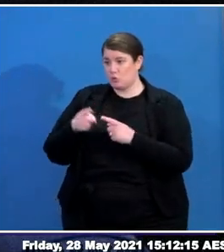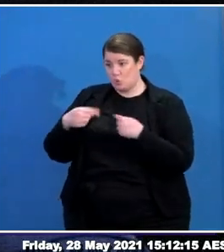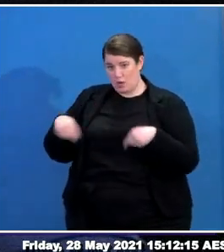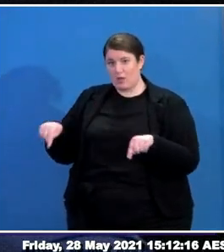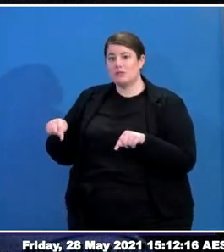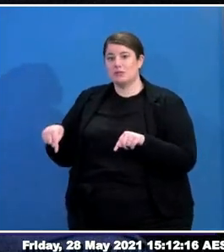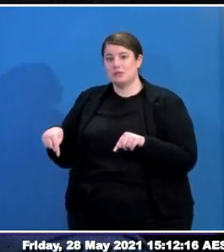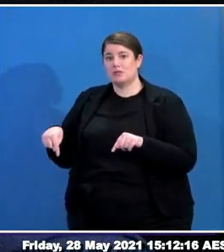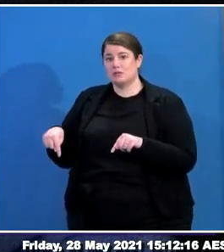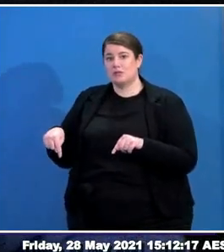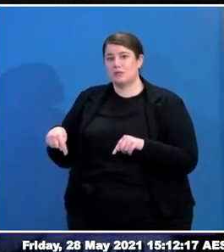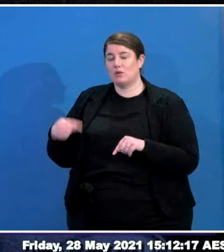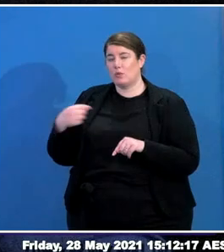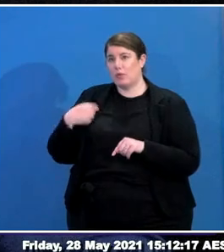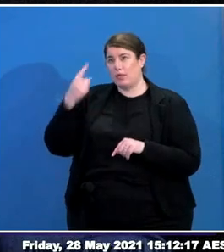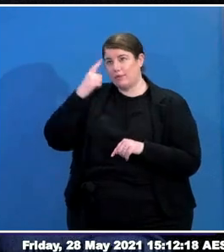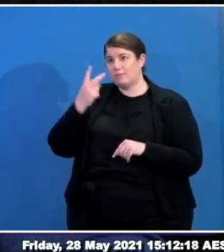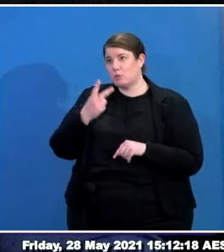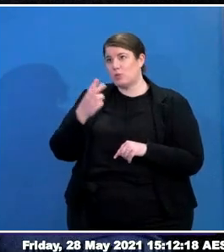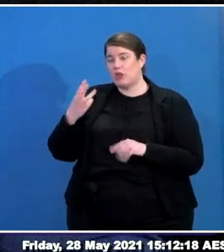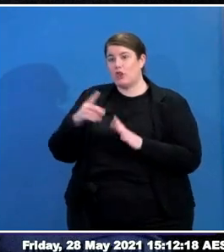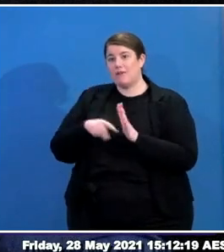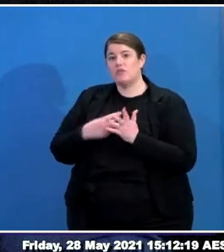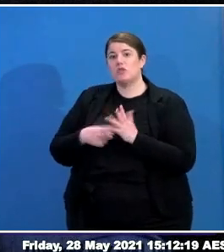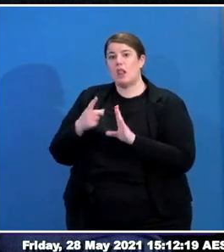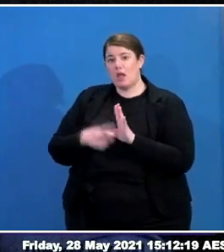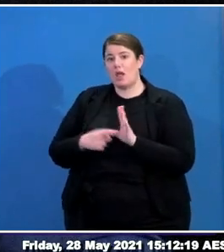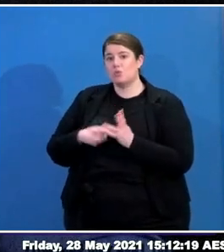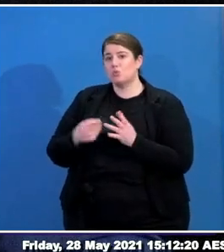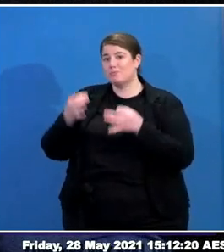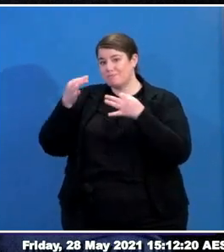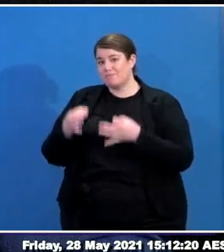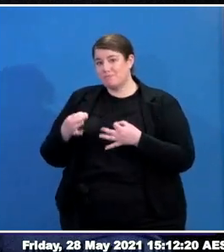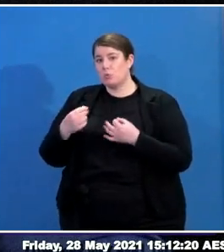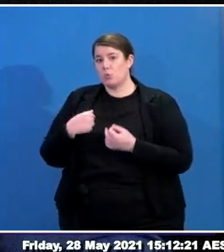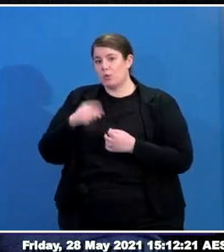were able, I think on 23 July, to determine that we would accept the